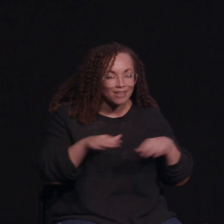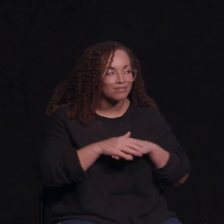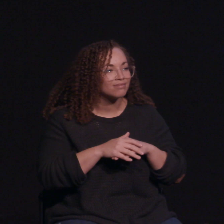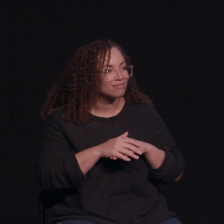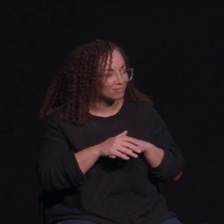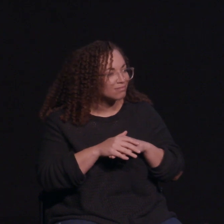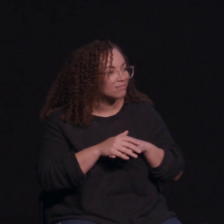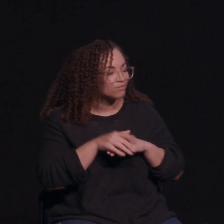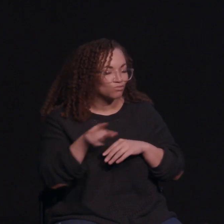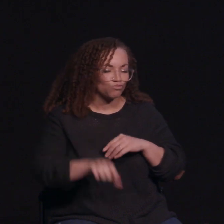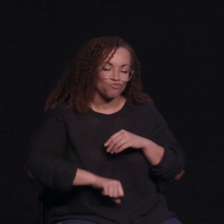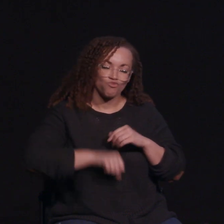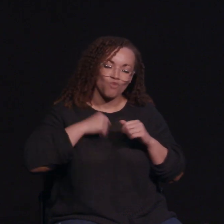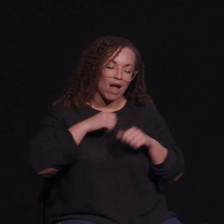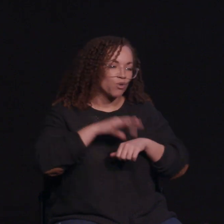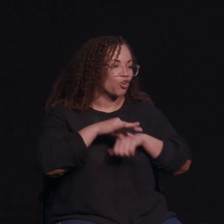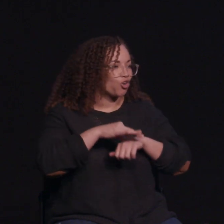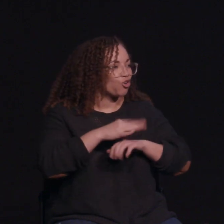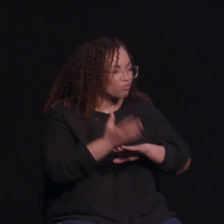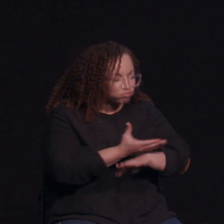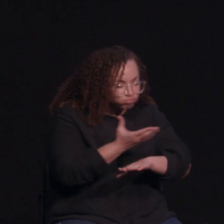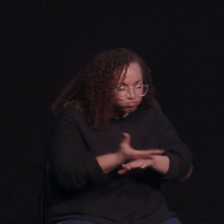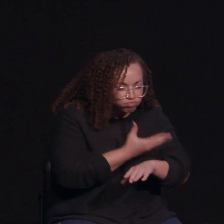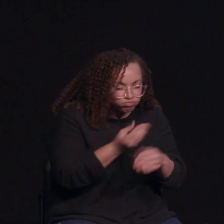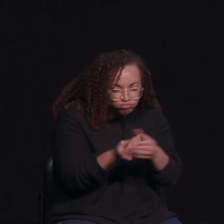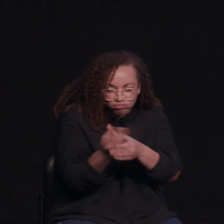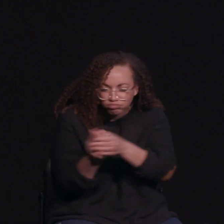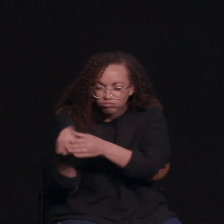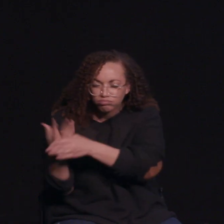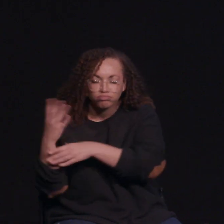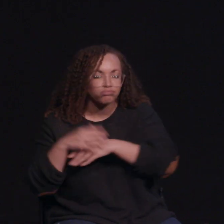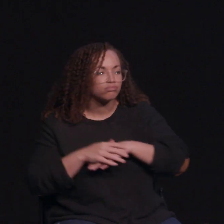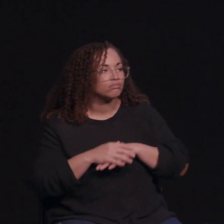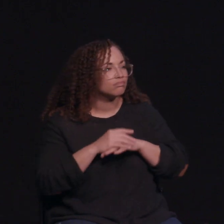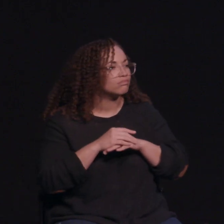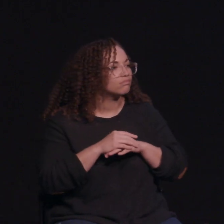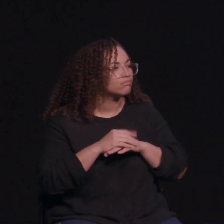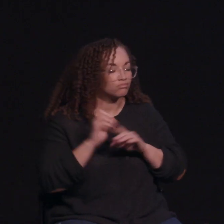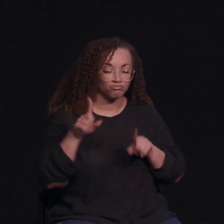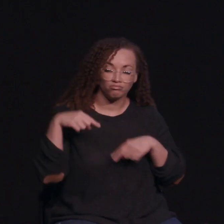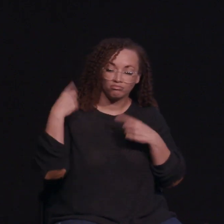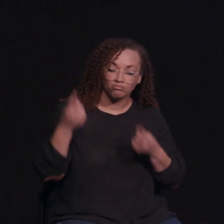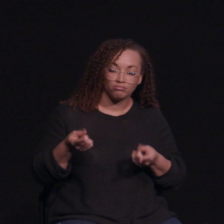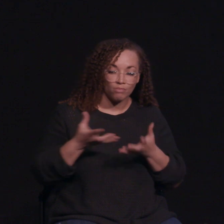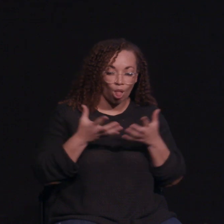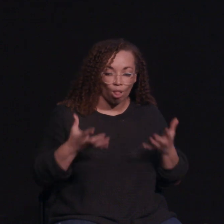Besides all of the earth work she's done over the years, a large part of that work has been to encourage and engage